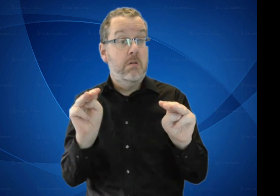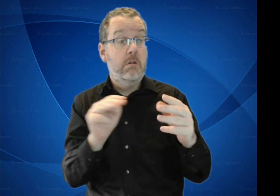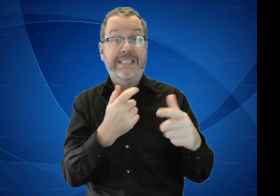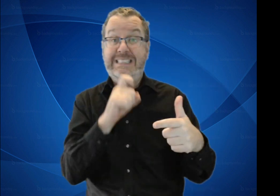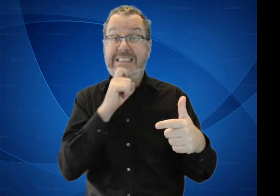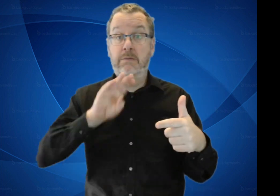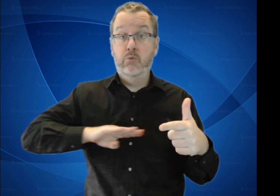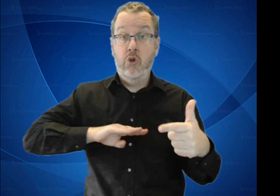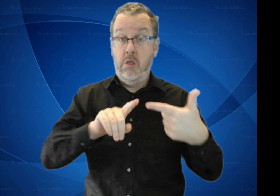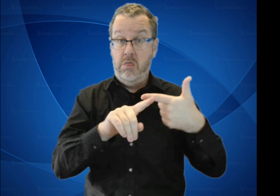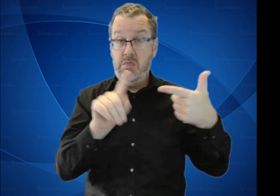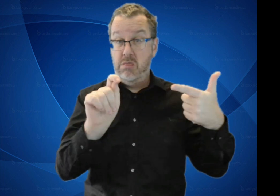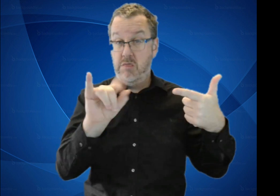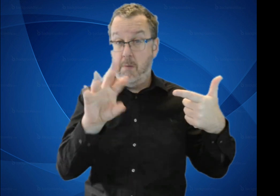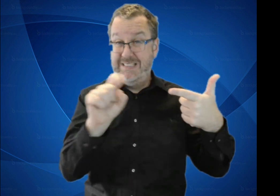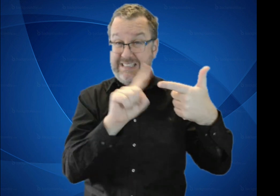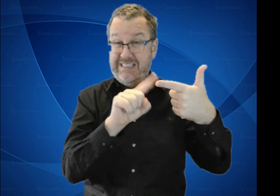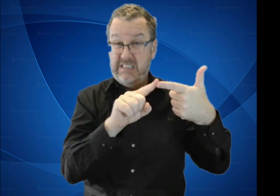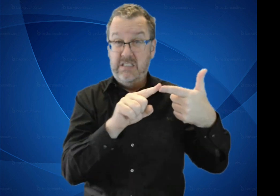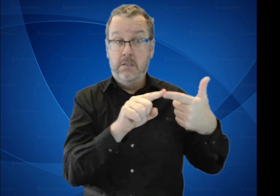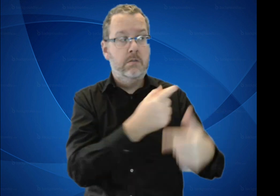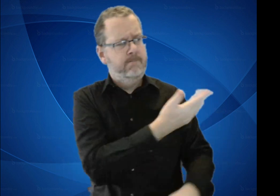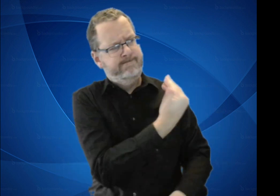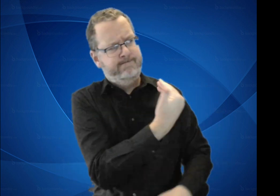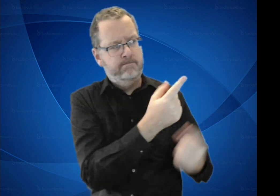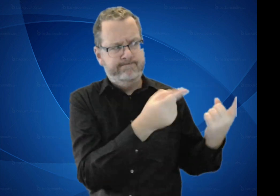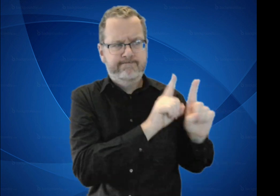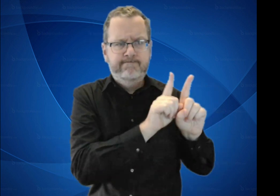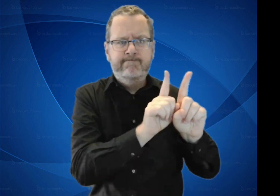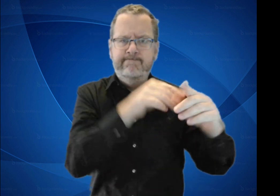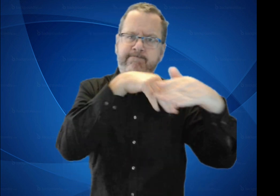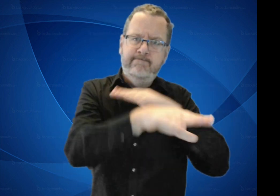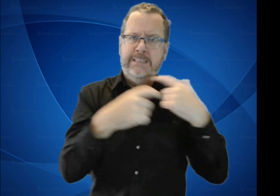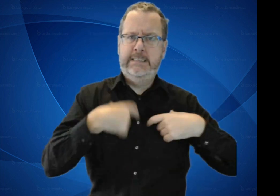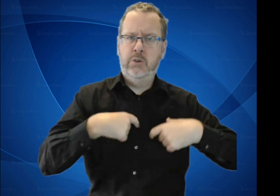It's possible that Thomas took advantage of Cornelius' situation